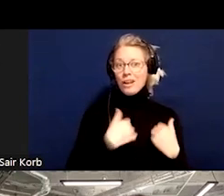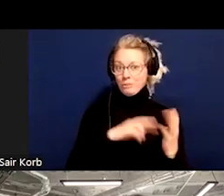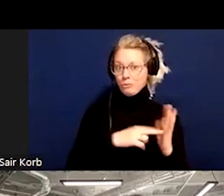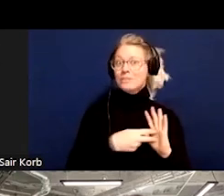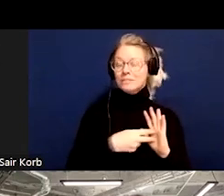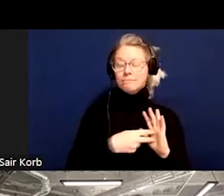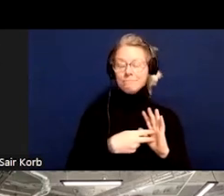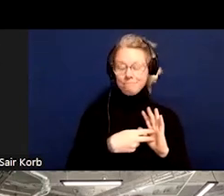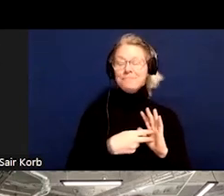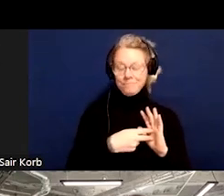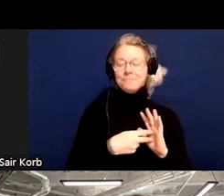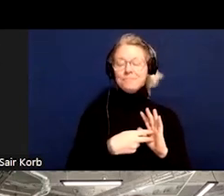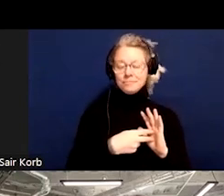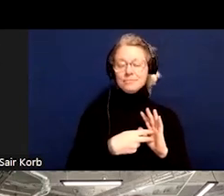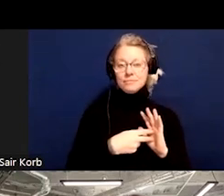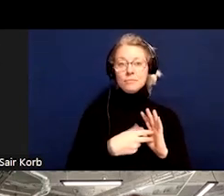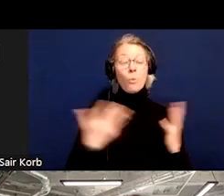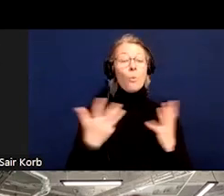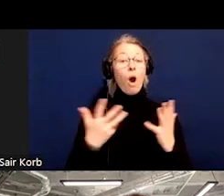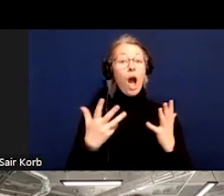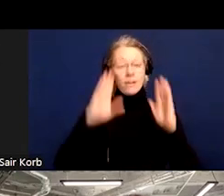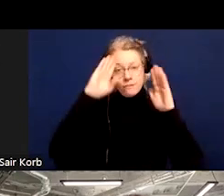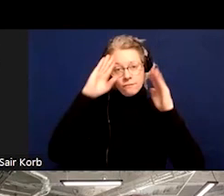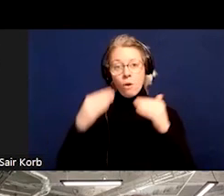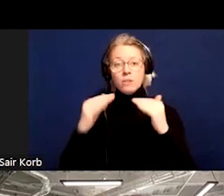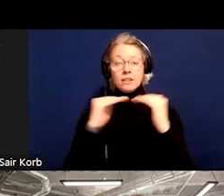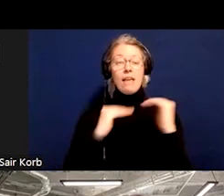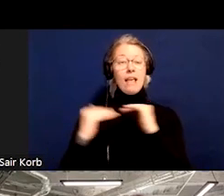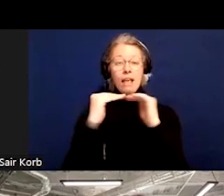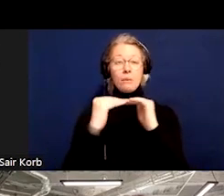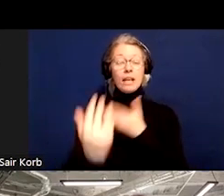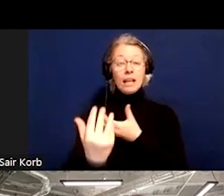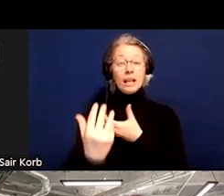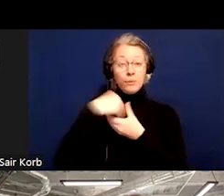that's really centring equity, inclusion, diversity, accessibility as an essential element